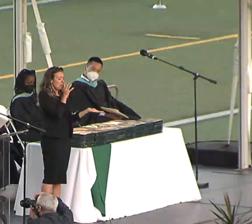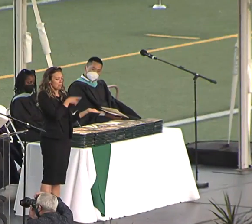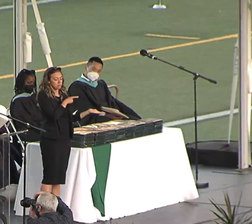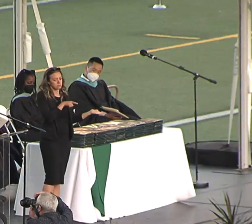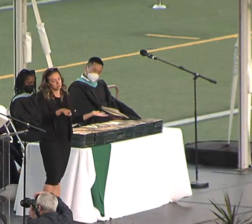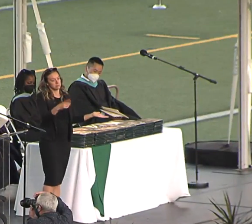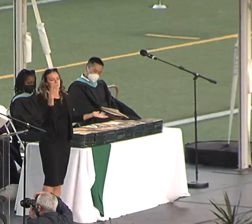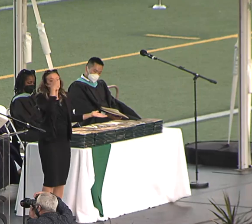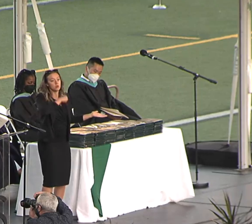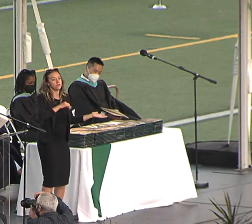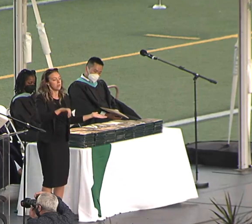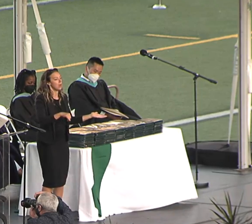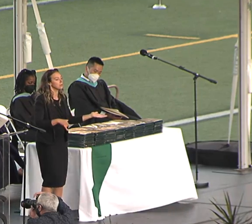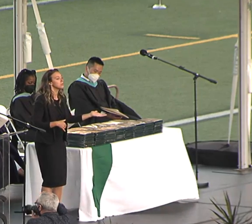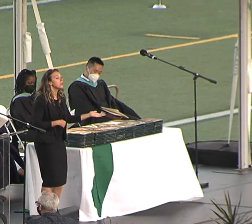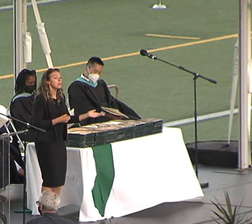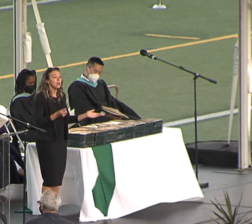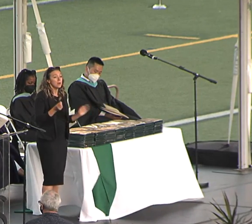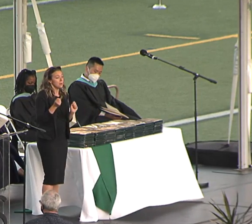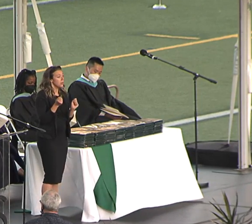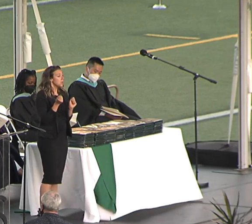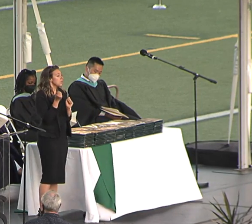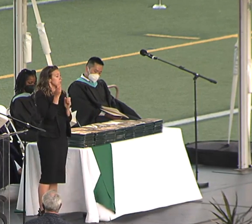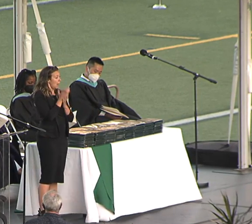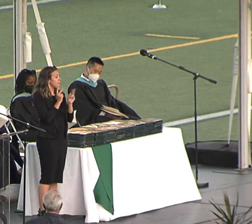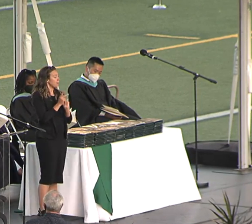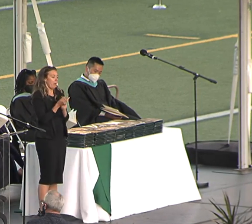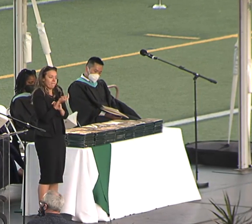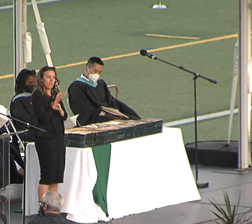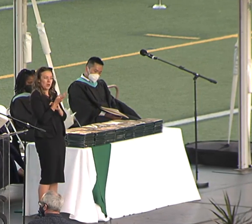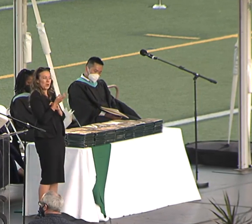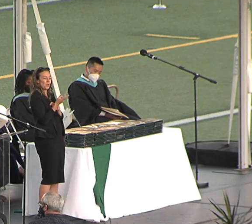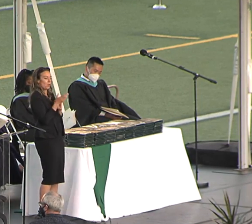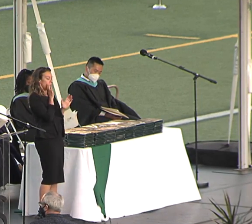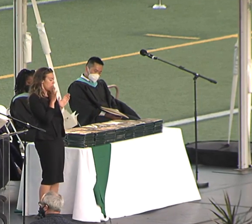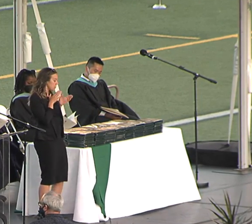Other people fewer I would expect to see the beauty of the caterpillar first.